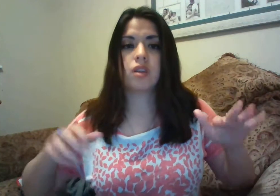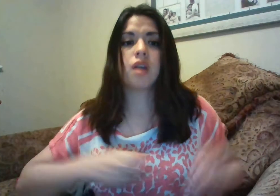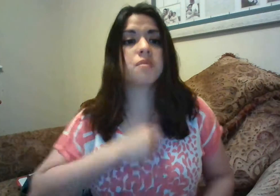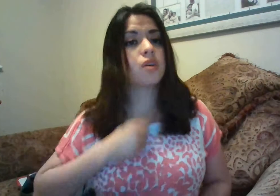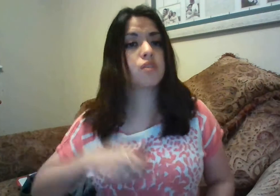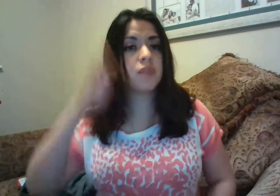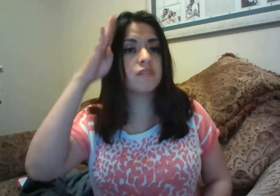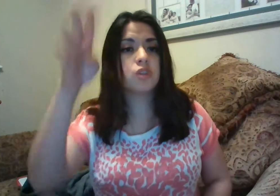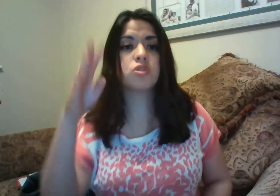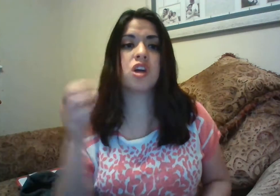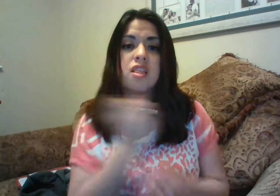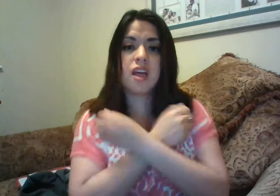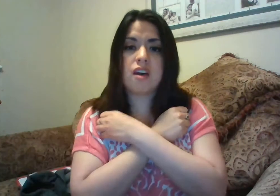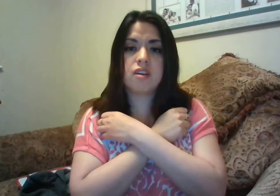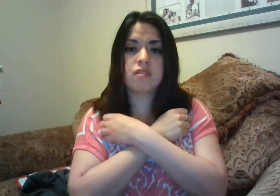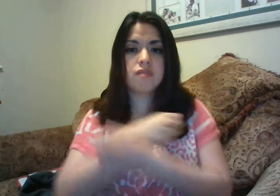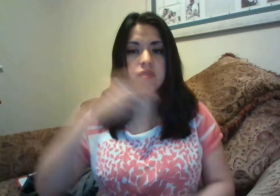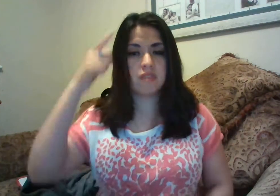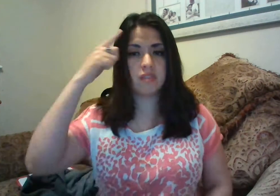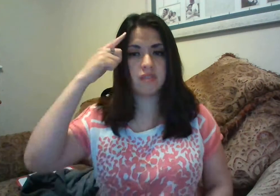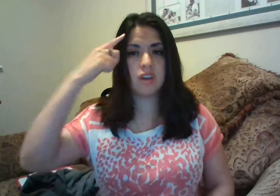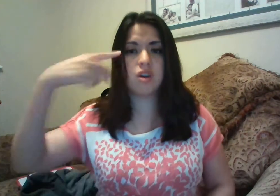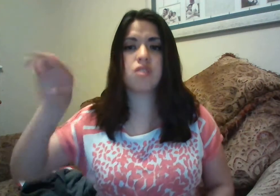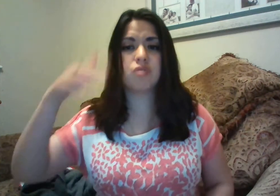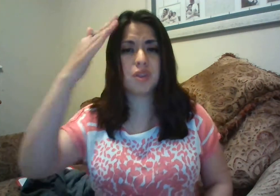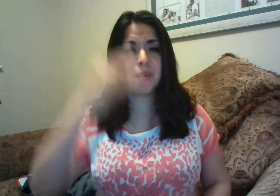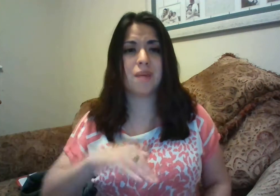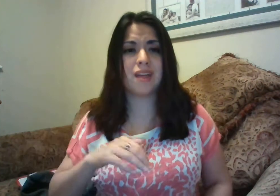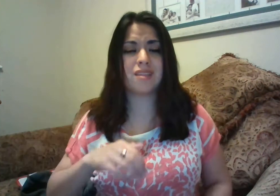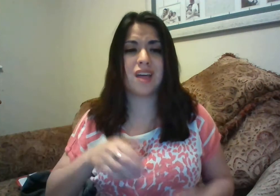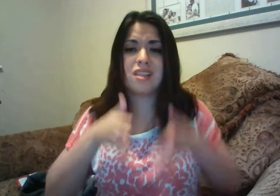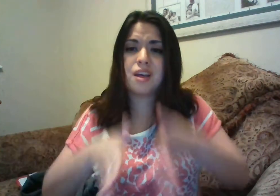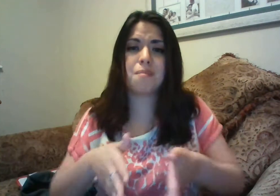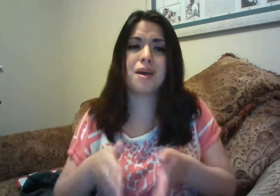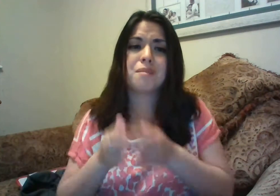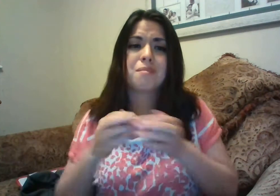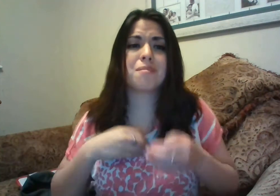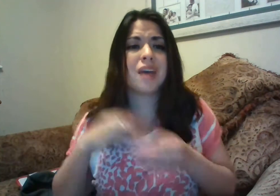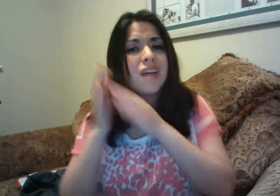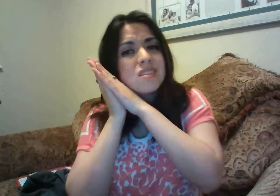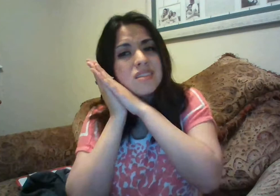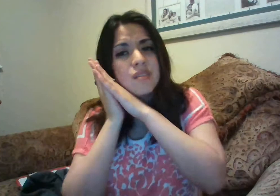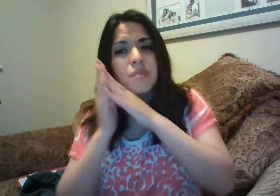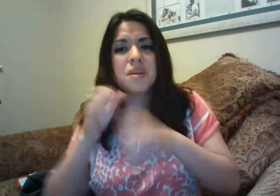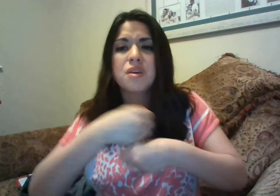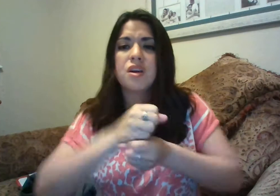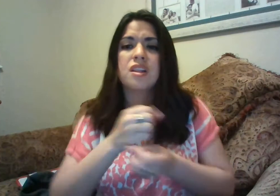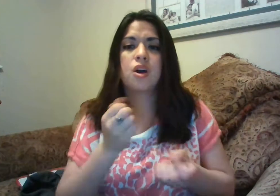I'm sorry to my future love For the man that left my bed For making love the way